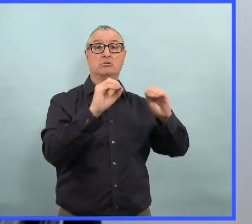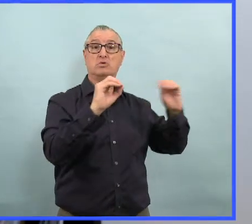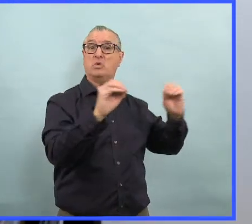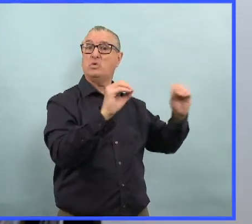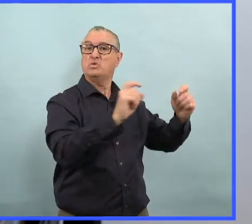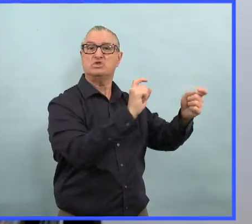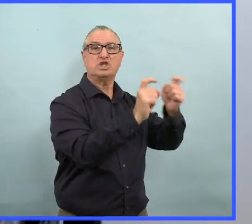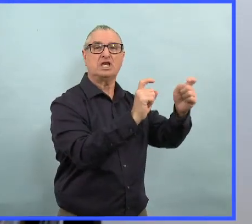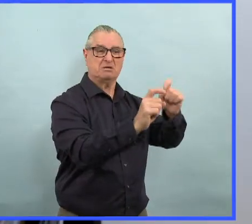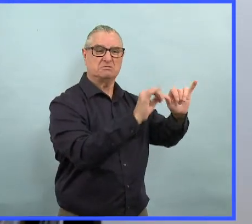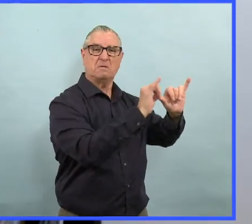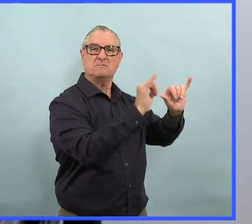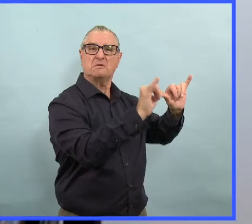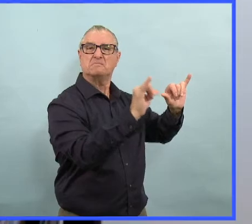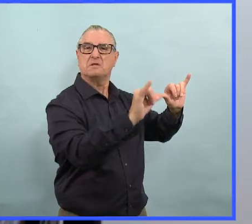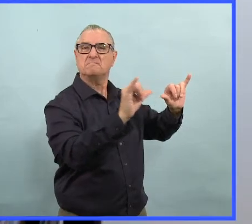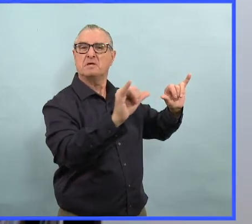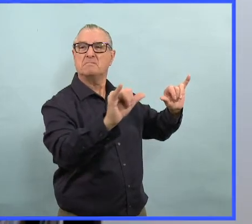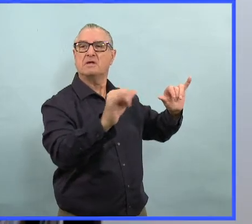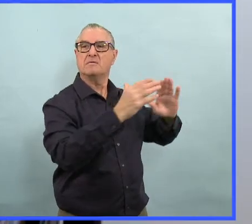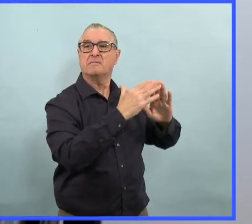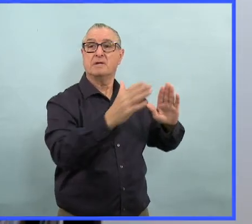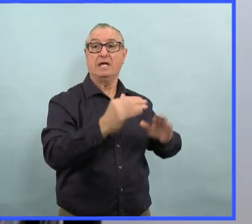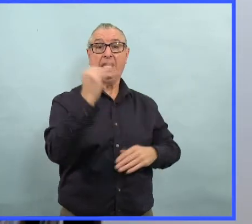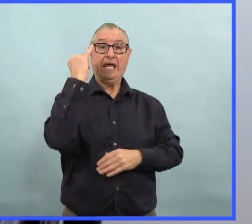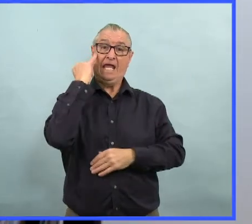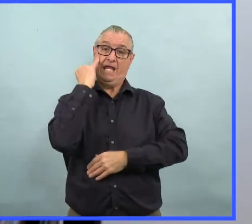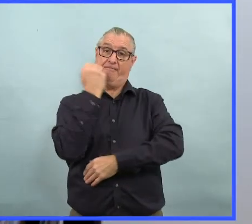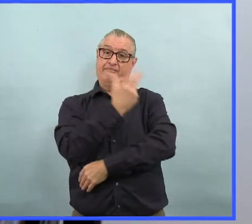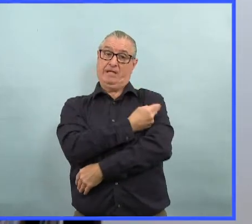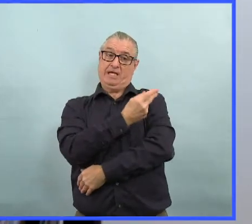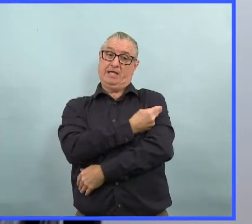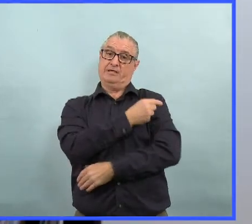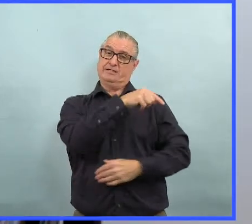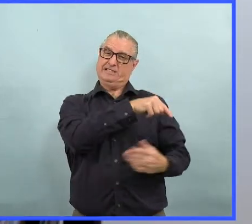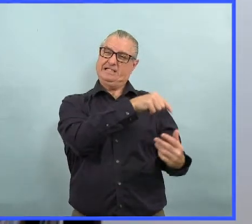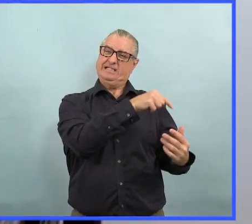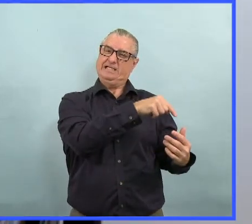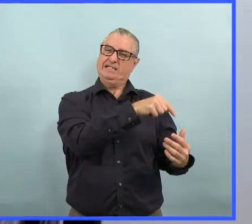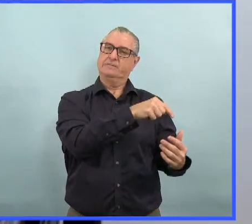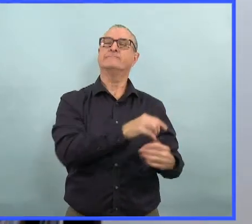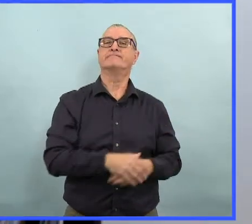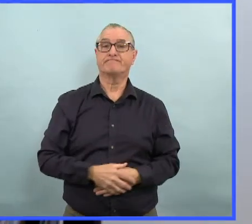statistically significant difference in the number of people who experienced a big change in cycle